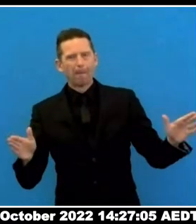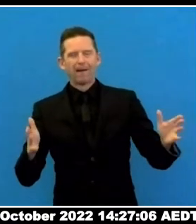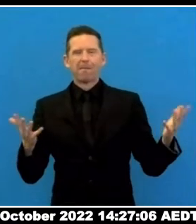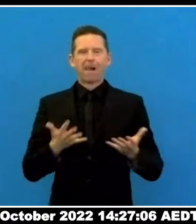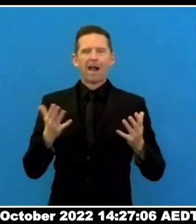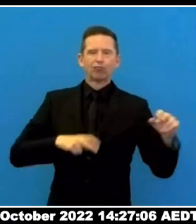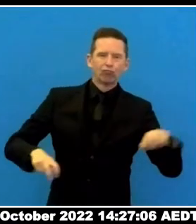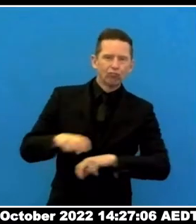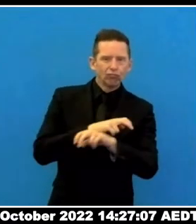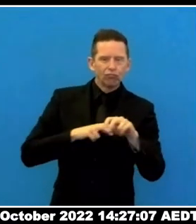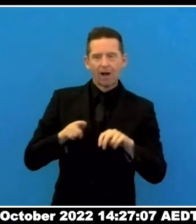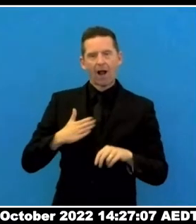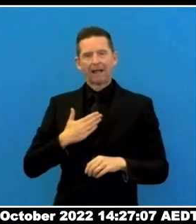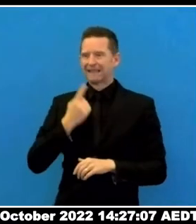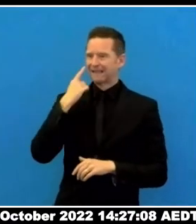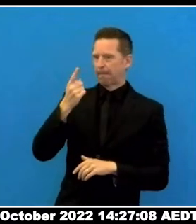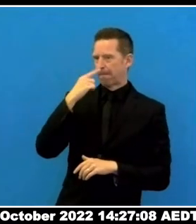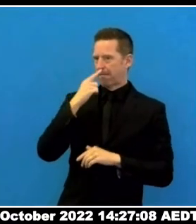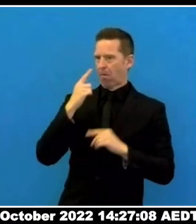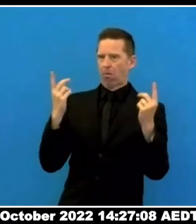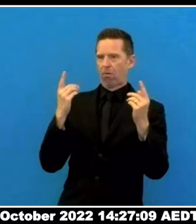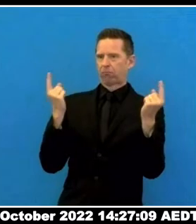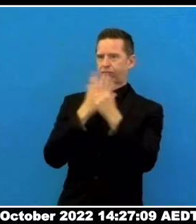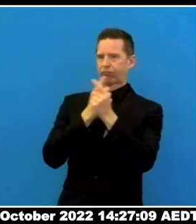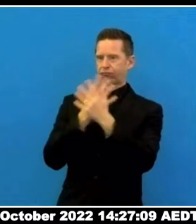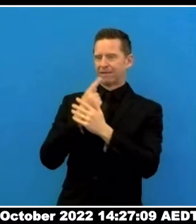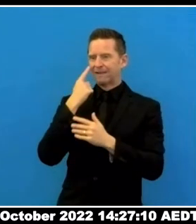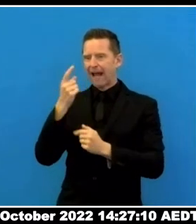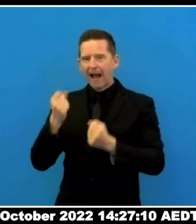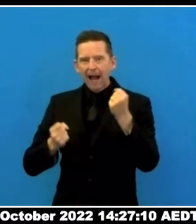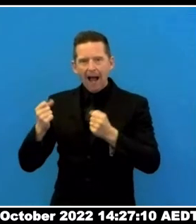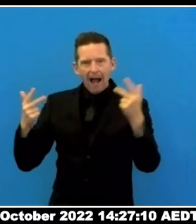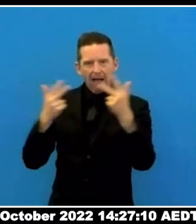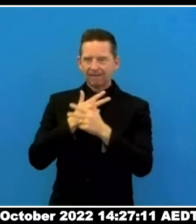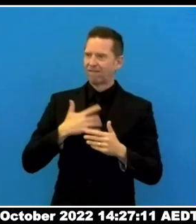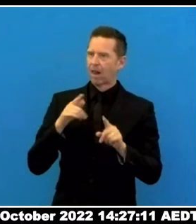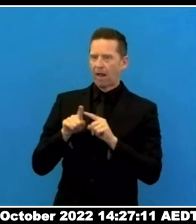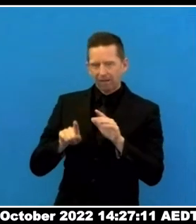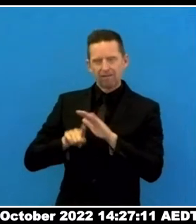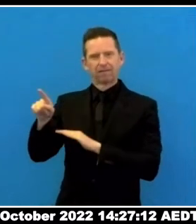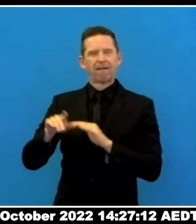She likes to see people and cars and feel like she's left the house somehow.